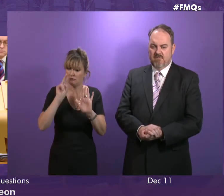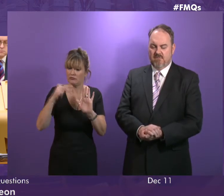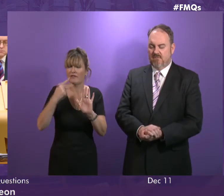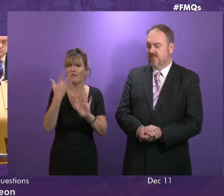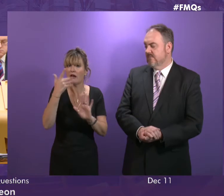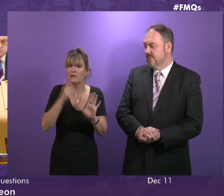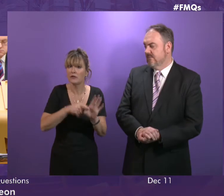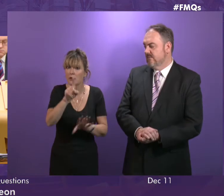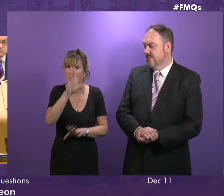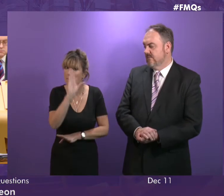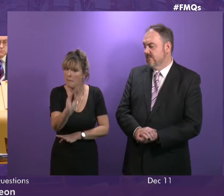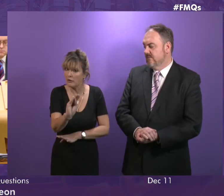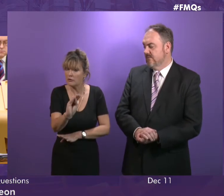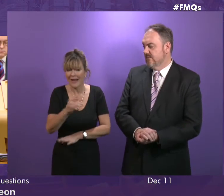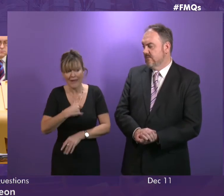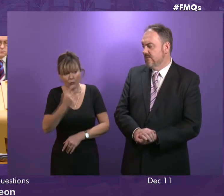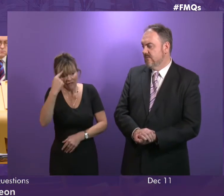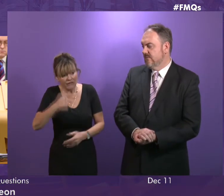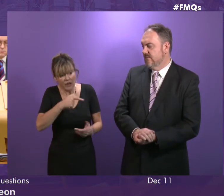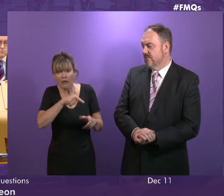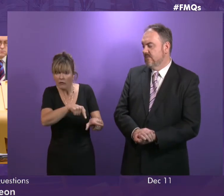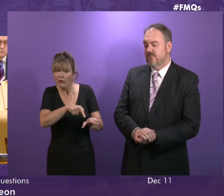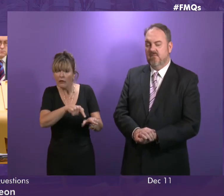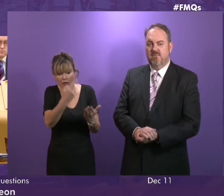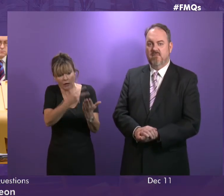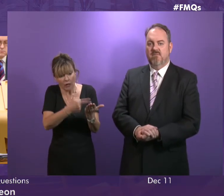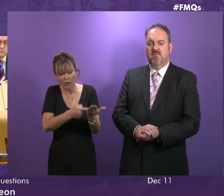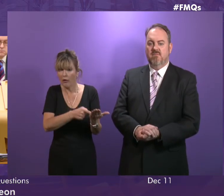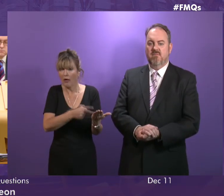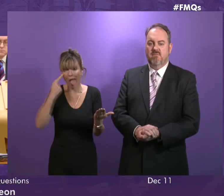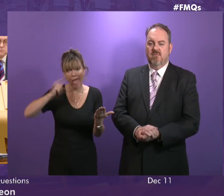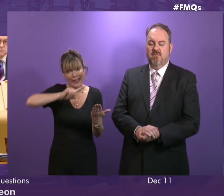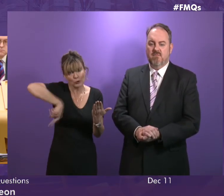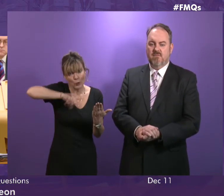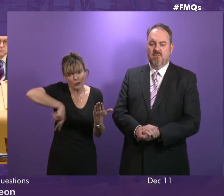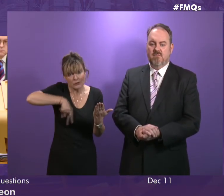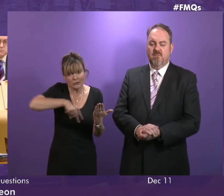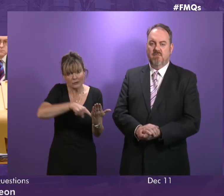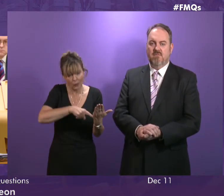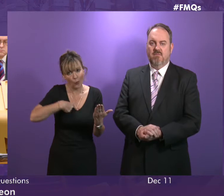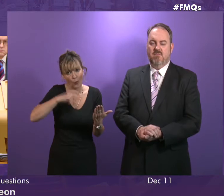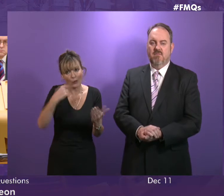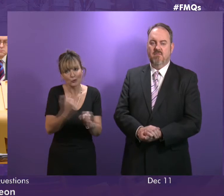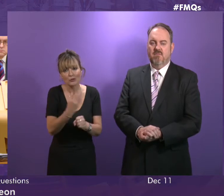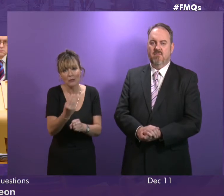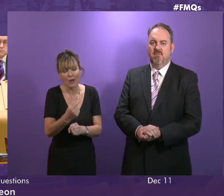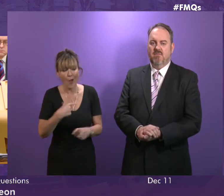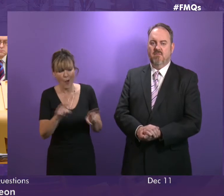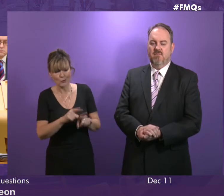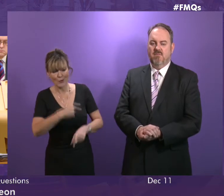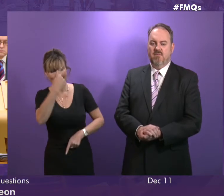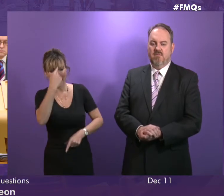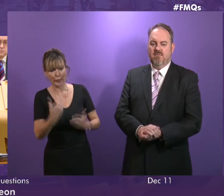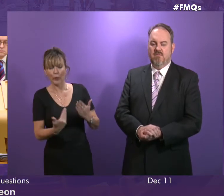that the current regulation is being abused. Snaring might well be an issue that the new animal welfare commission, which is currently